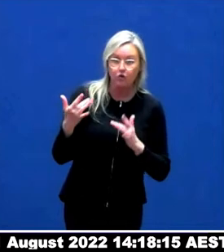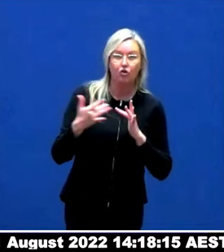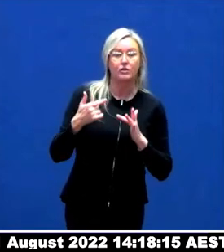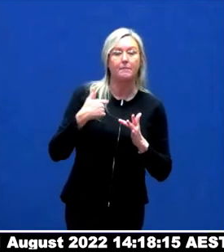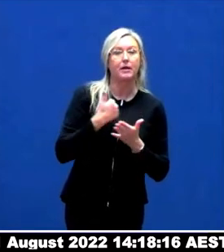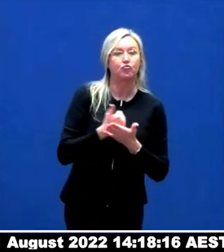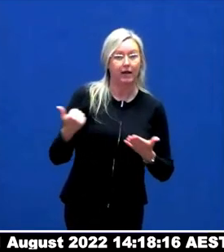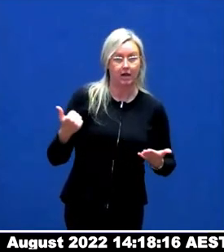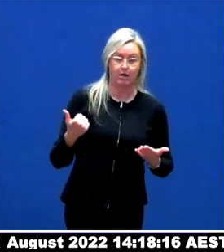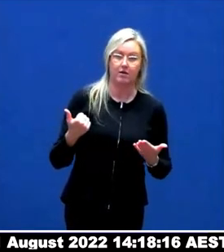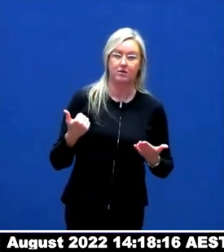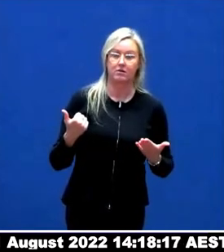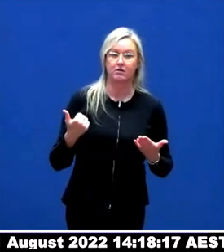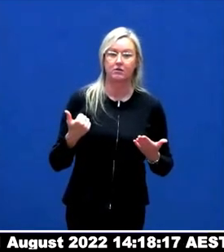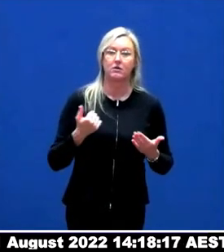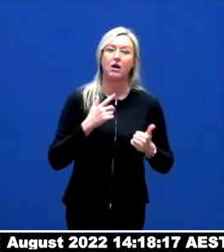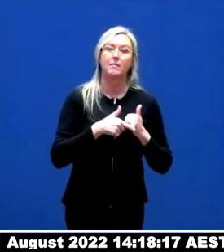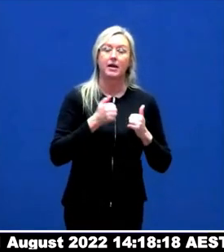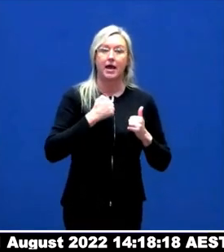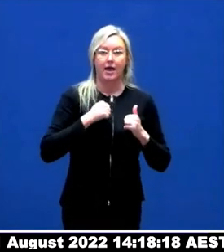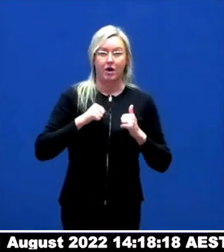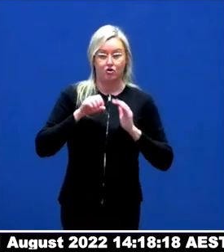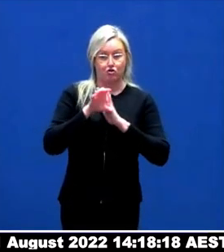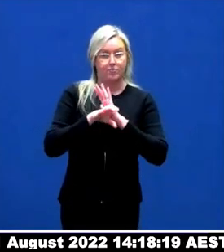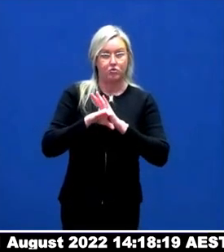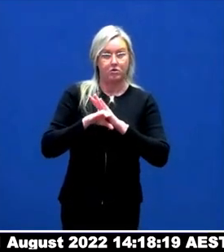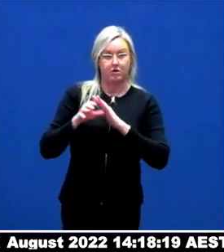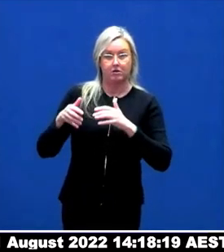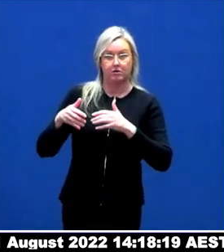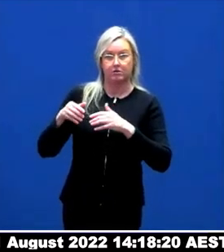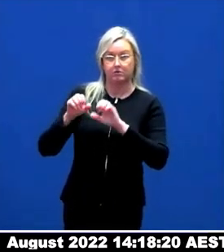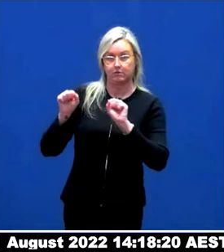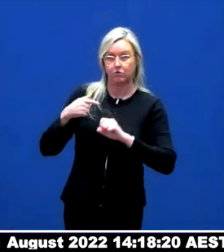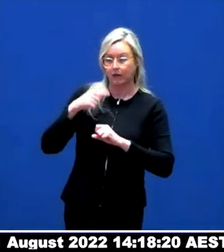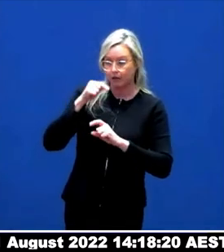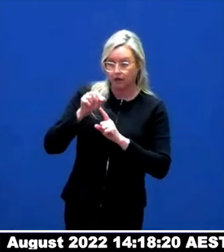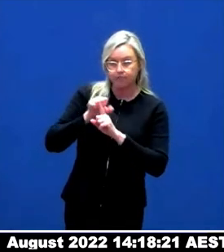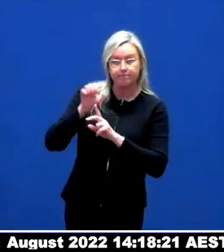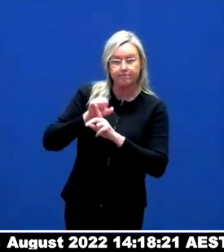But we do have - on our system we have - we can identify participants who may be